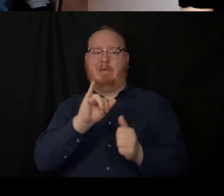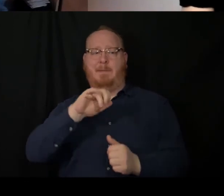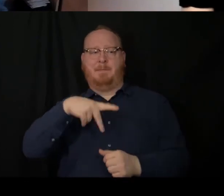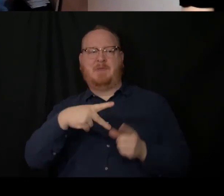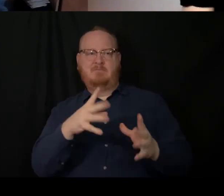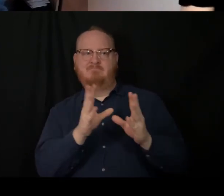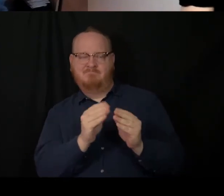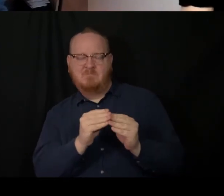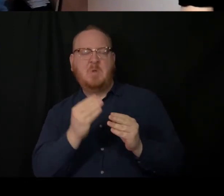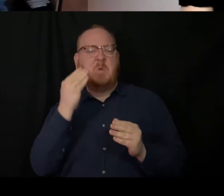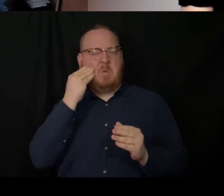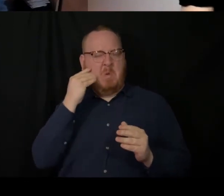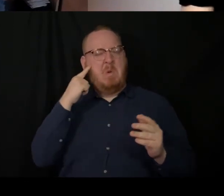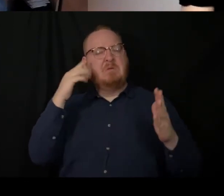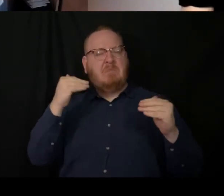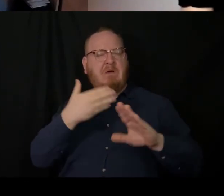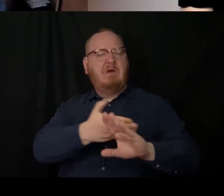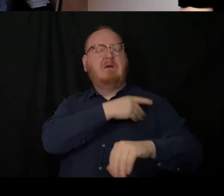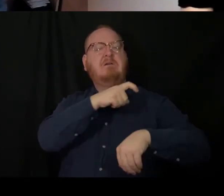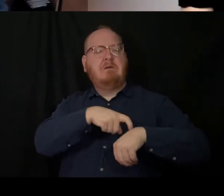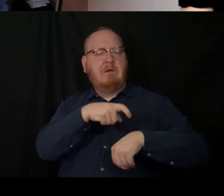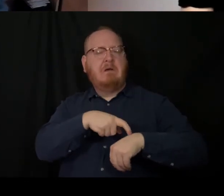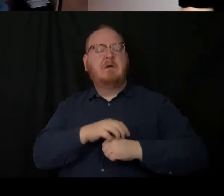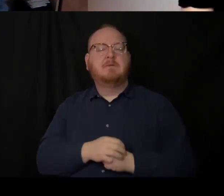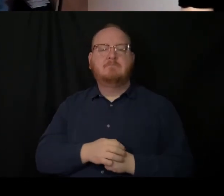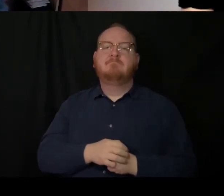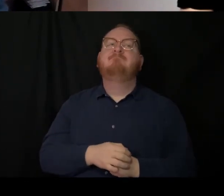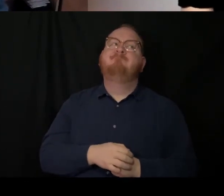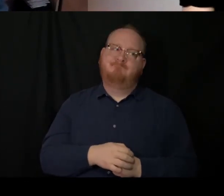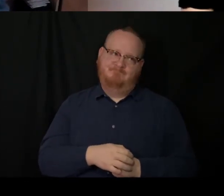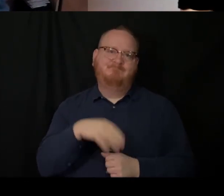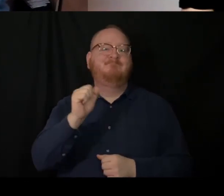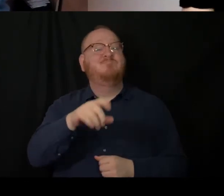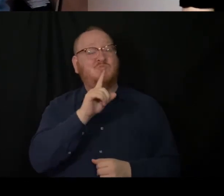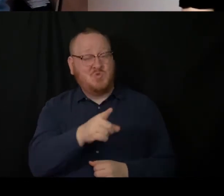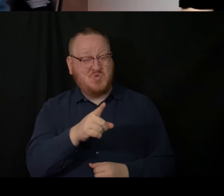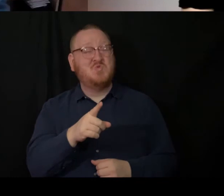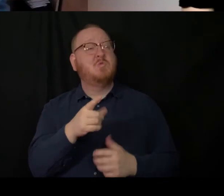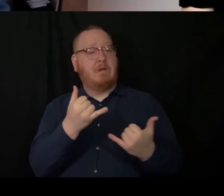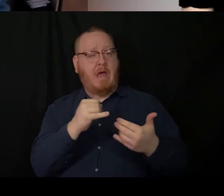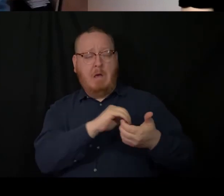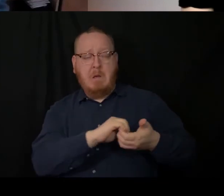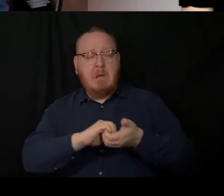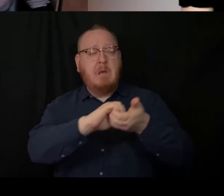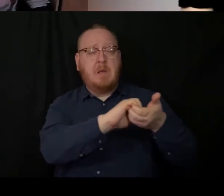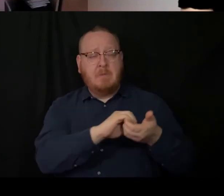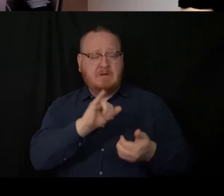expect. So Tabby Belhorn: Yeah, I mean, there's still so much collaboration that IEP teams are working through. So ask the